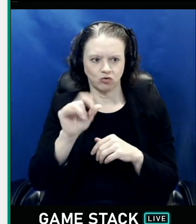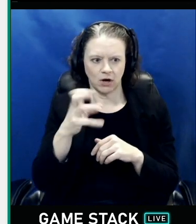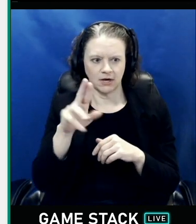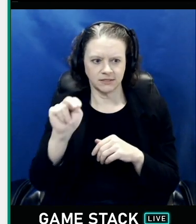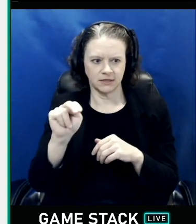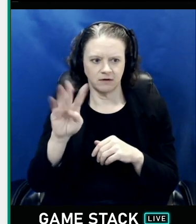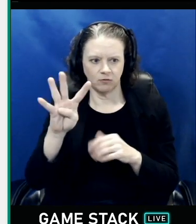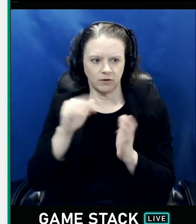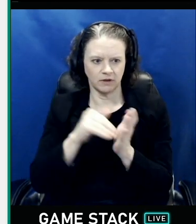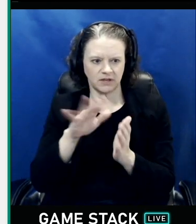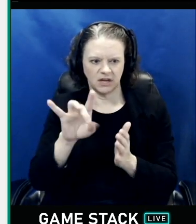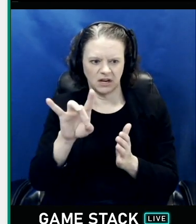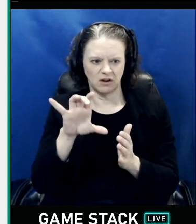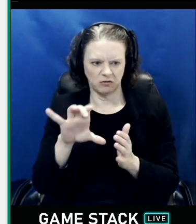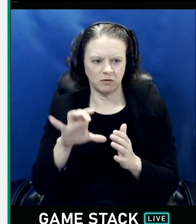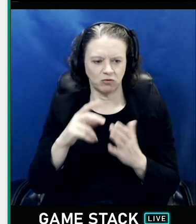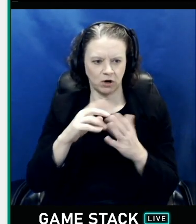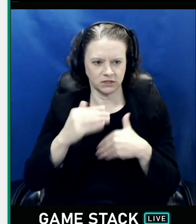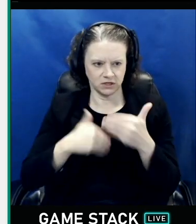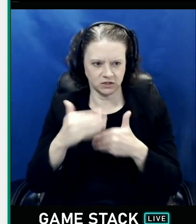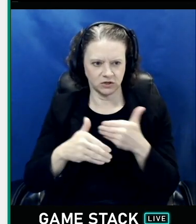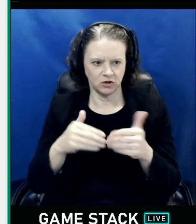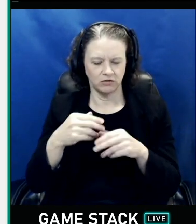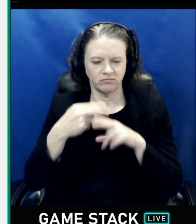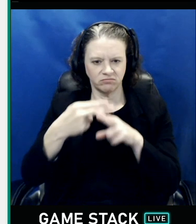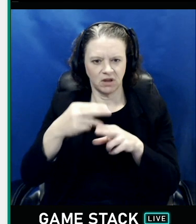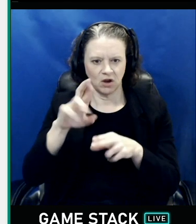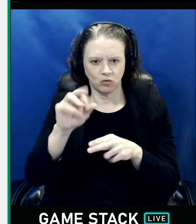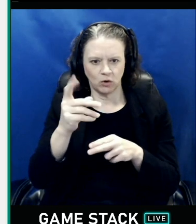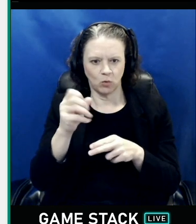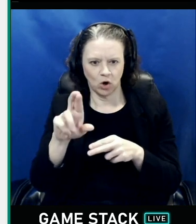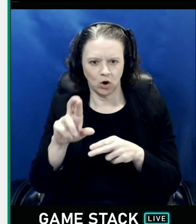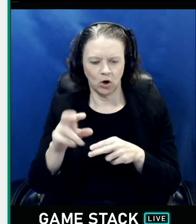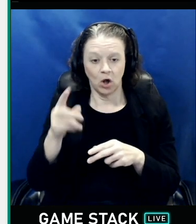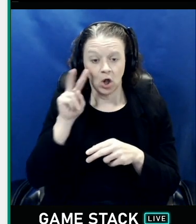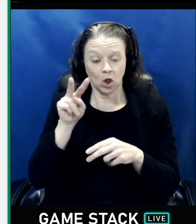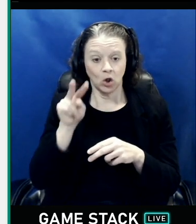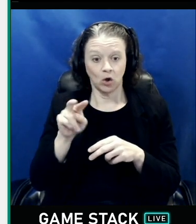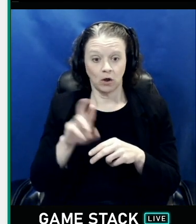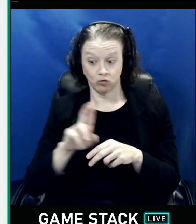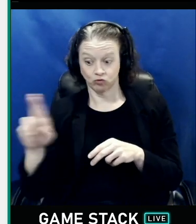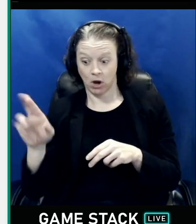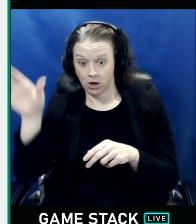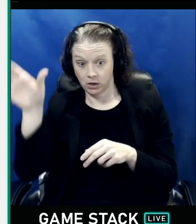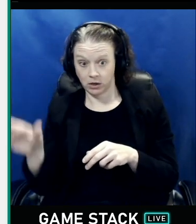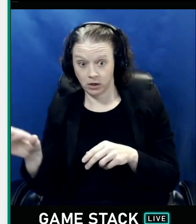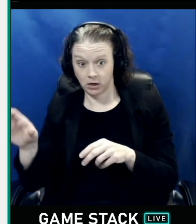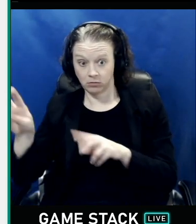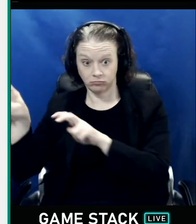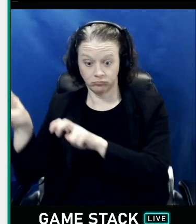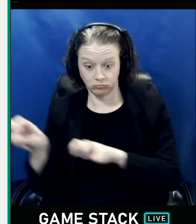"Renoir". Imagine data moving from the DRAM on the far right through the data fabric caches and cores on the left.